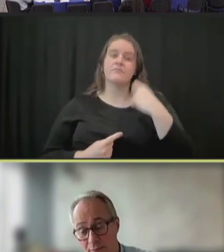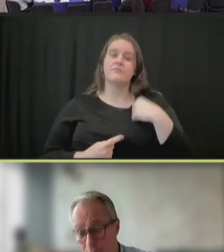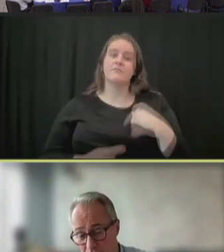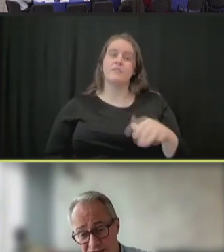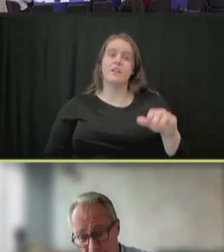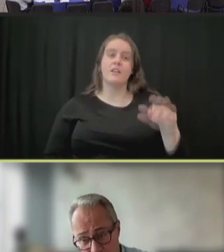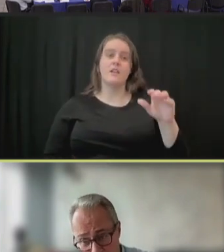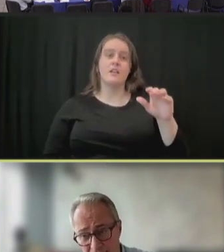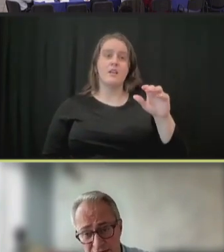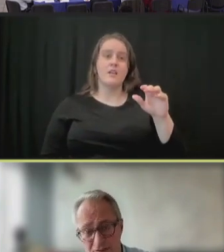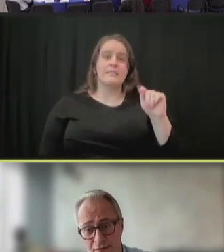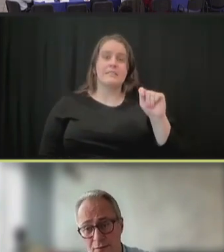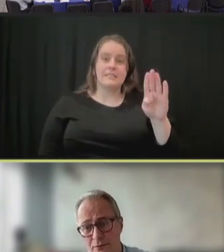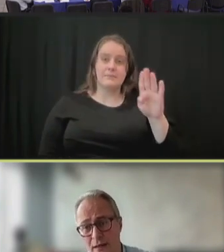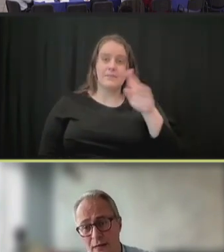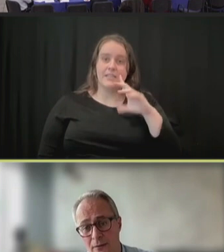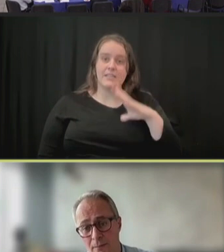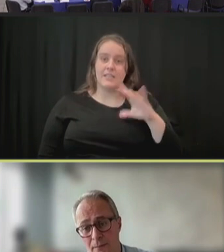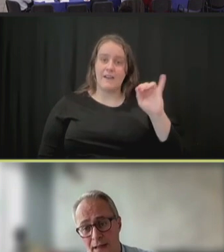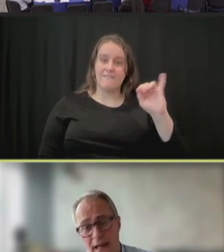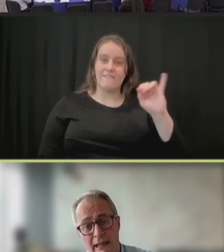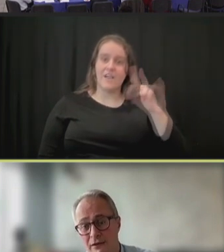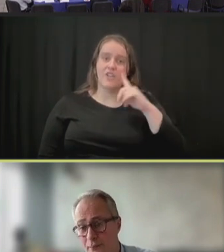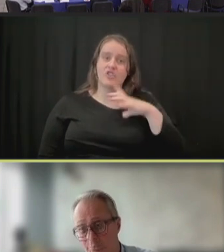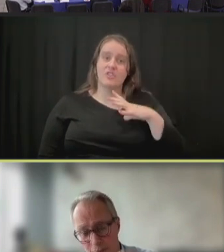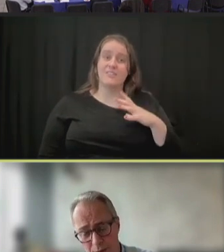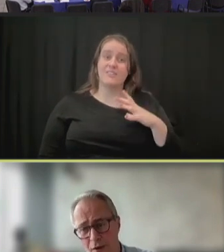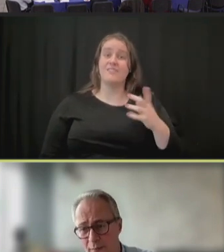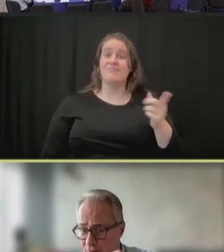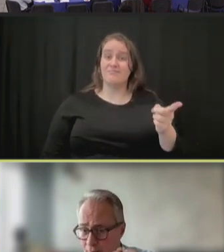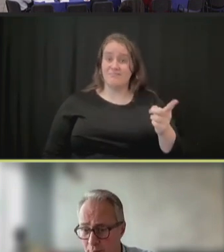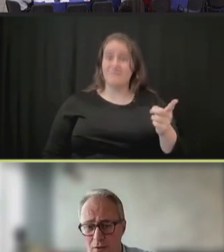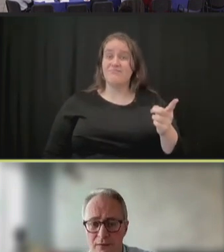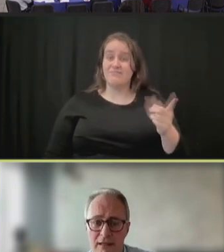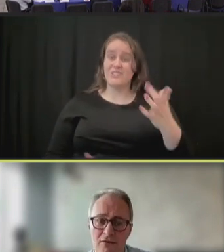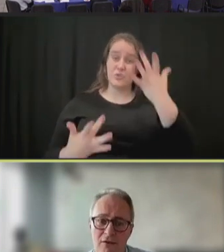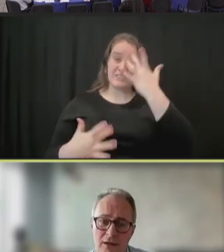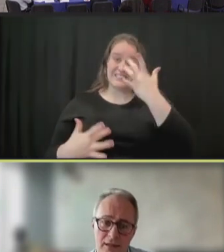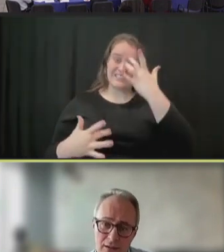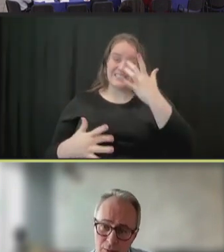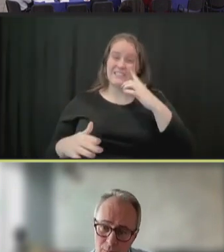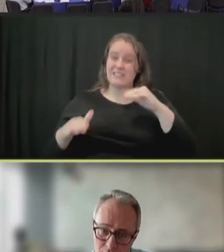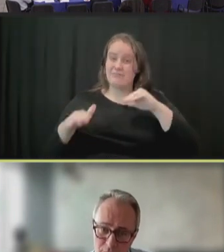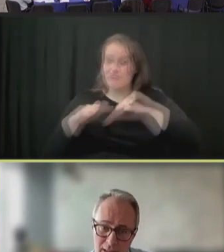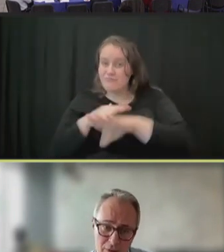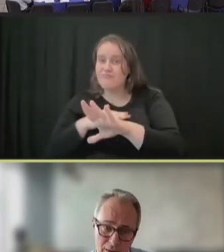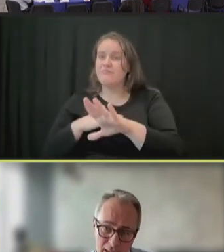the bugs get access to the bone marrow. And they reprogram and remodel the entire bone marrow and